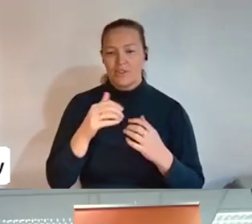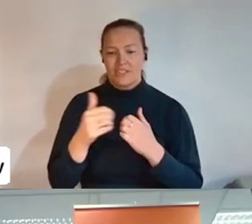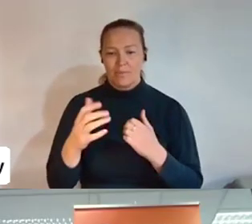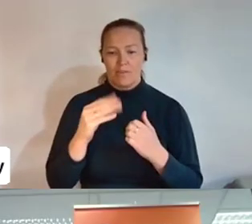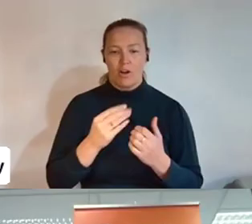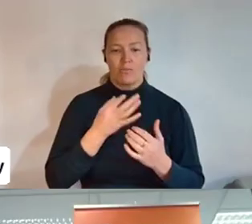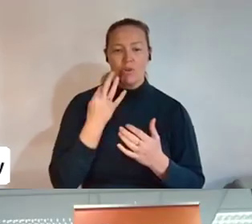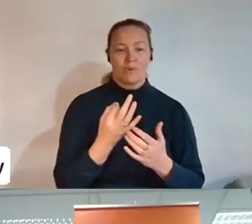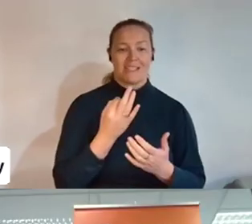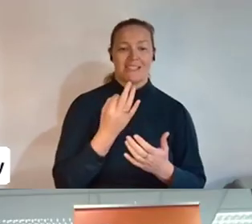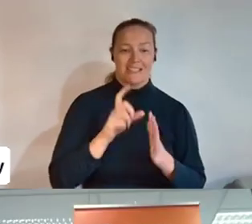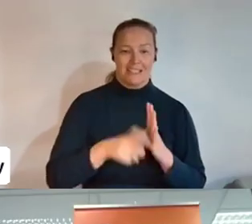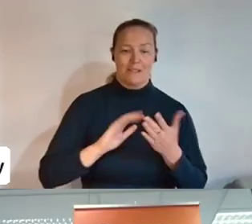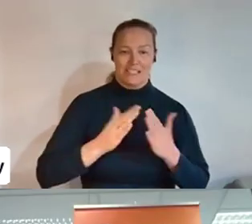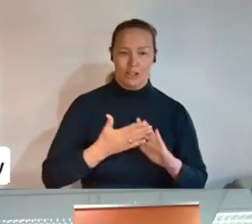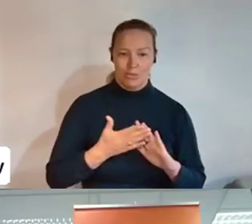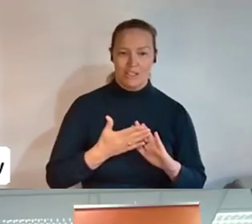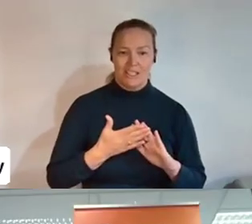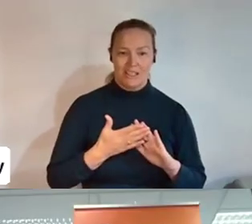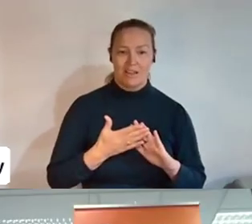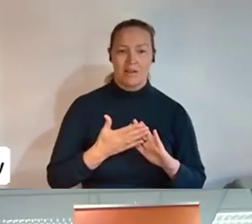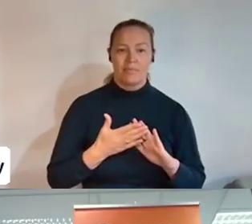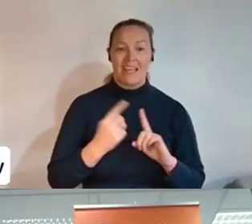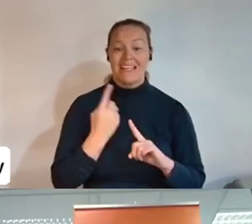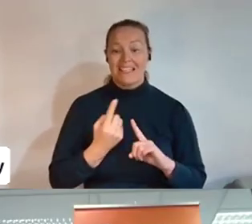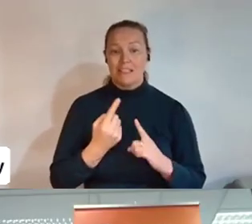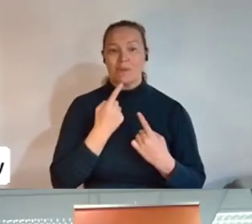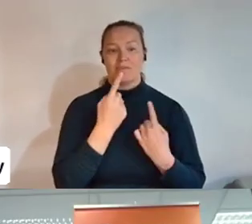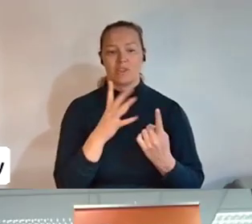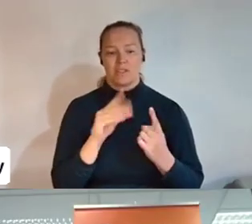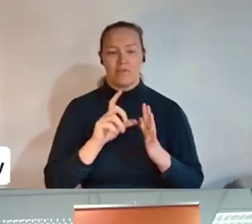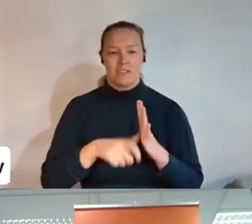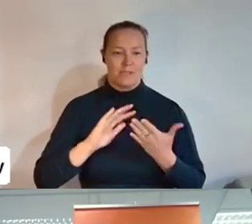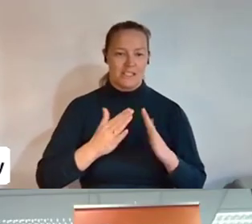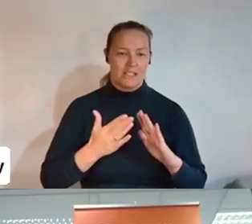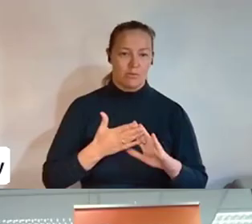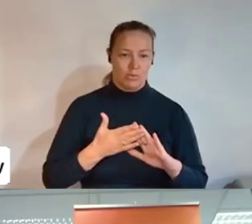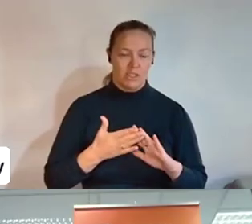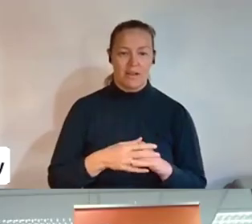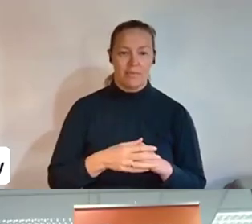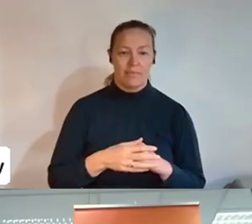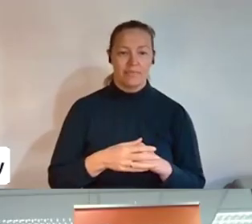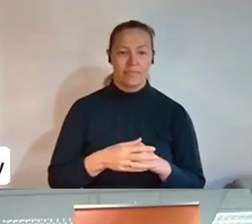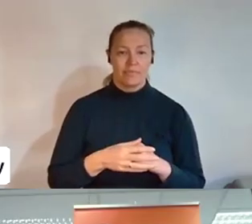of the disability community. And I think that's where we find the magic is that, yes,